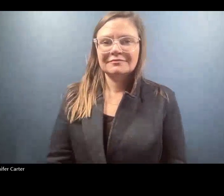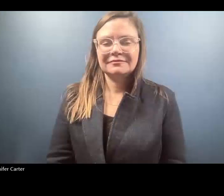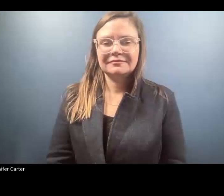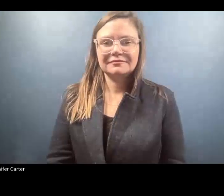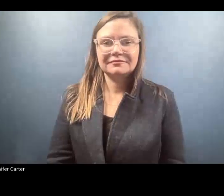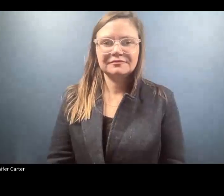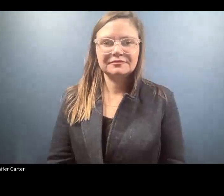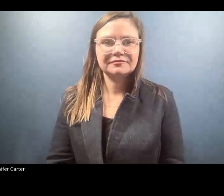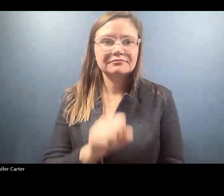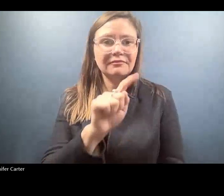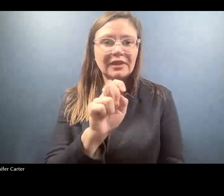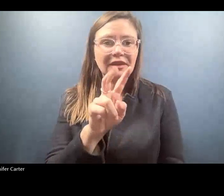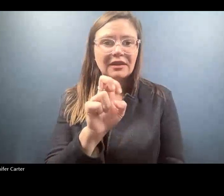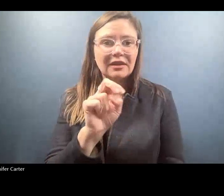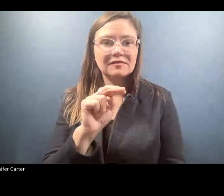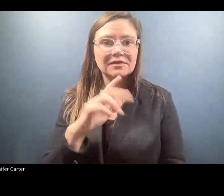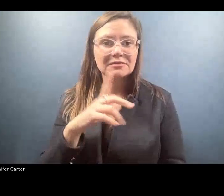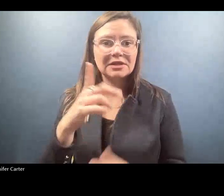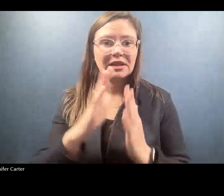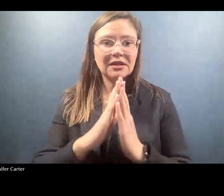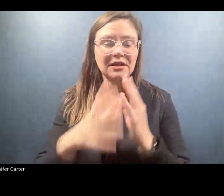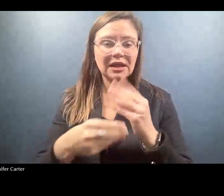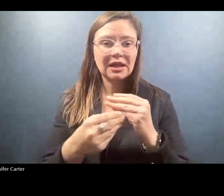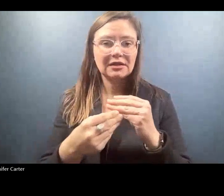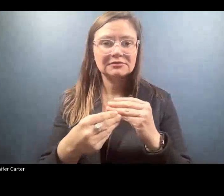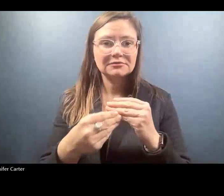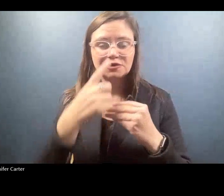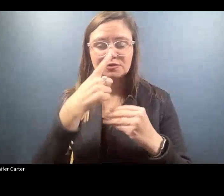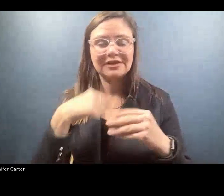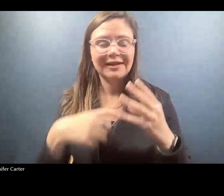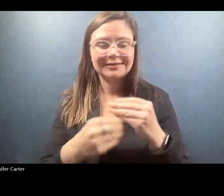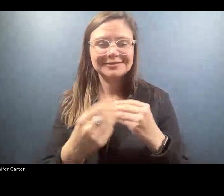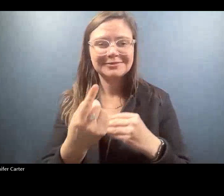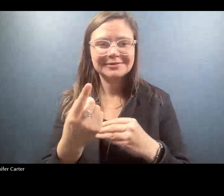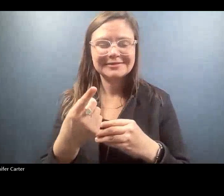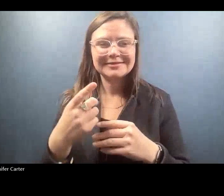Steven, can I add something to Raquel's comment, ma'am, who asked the question?